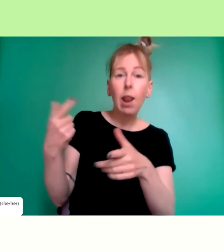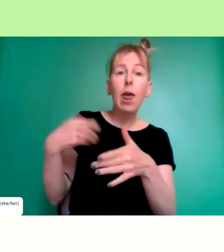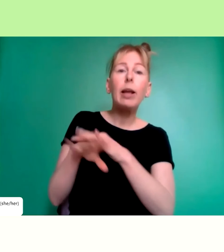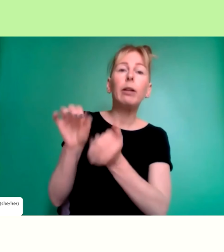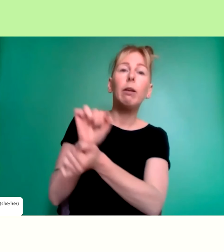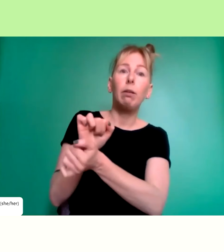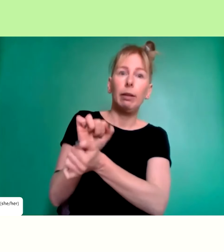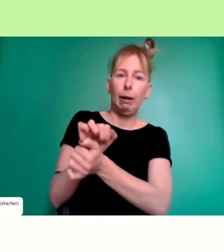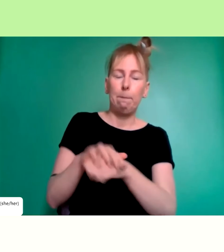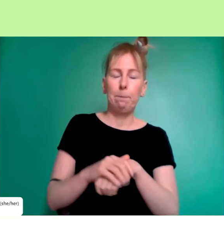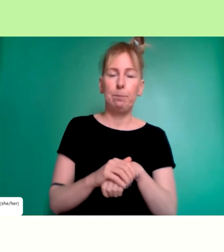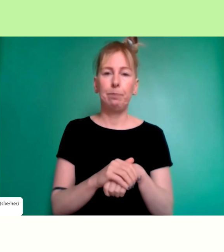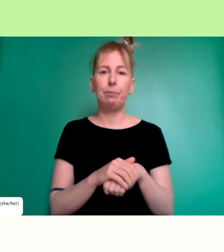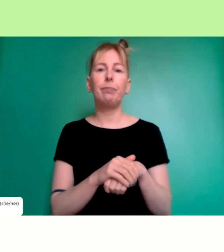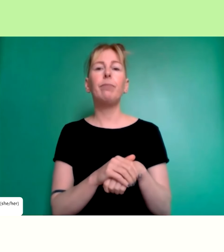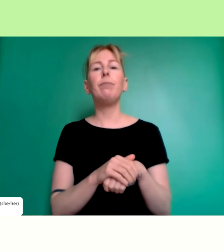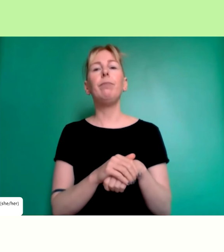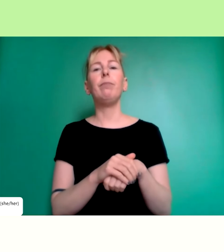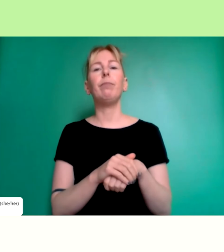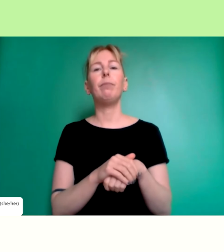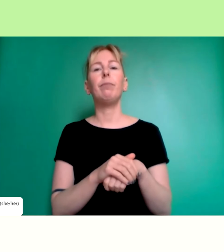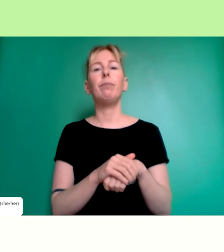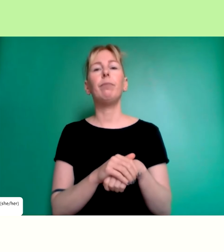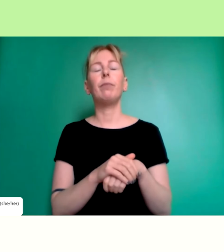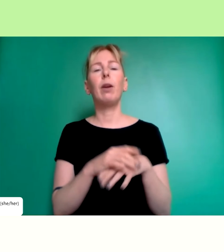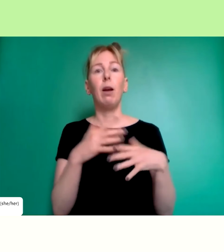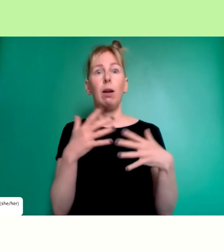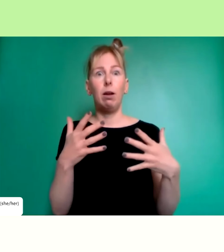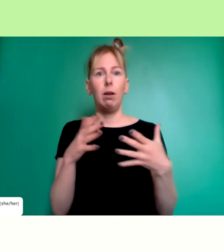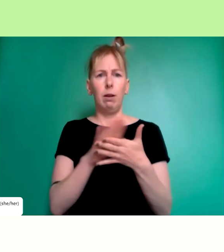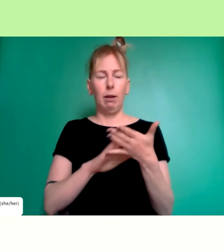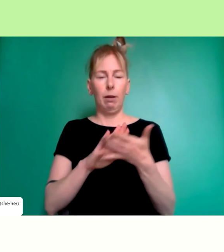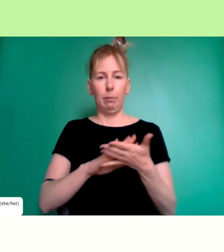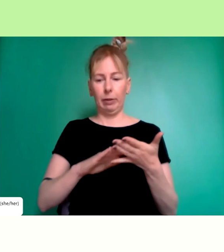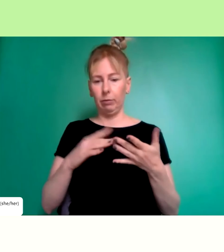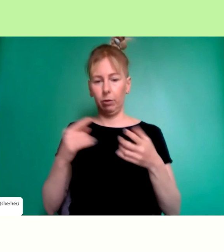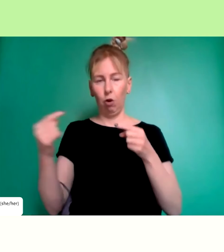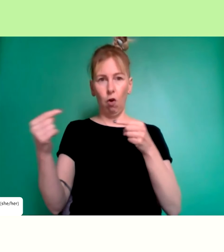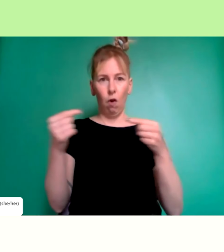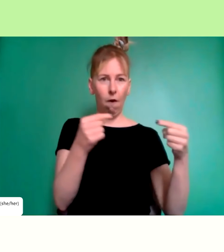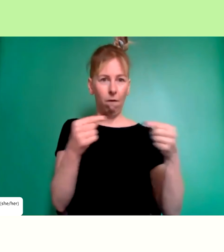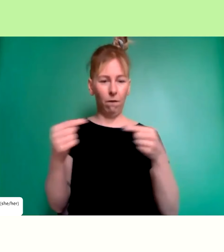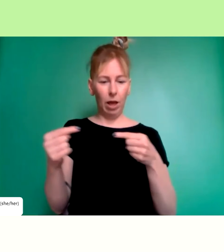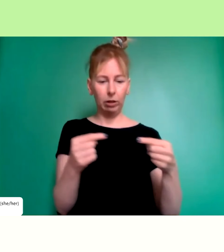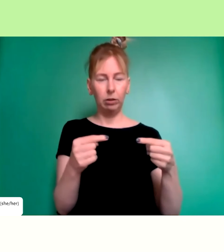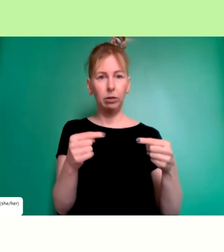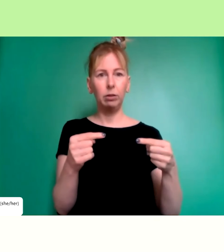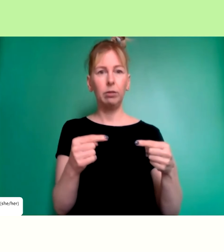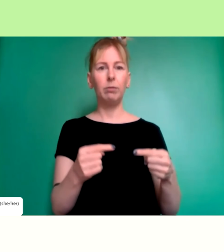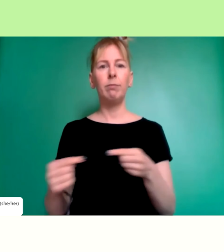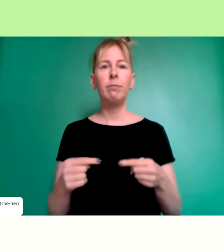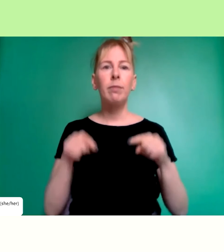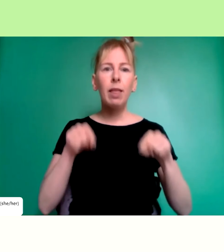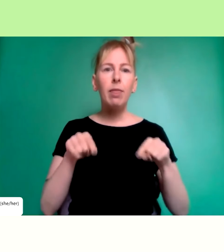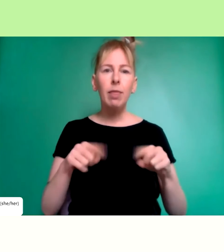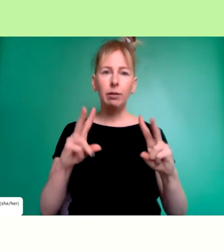So for me, conflict has been an interesting subject right from the start.